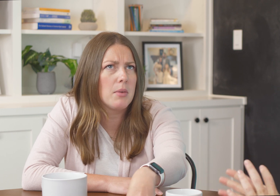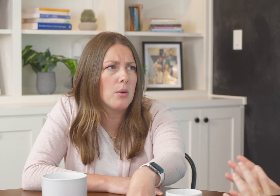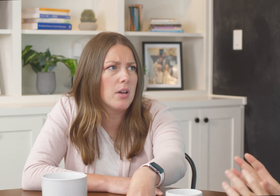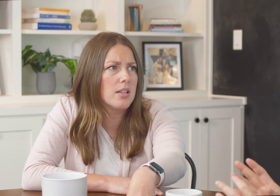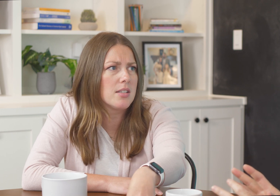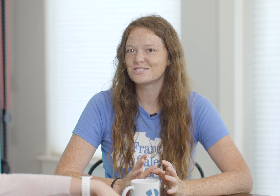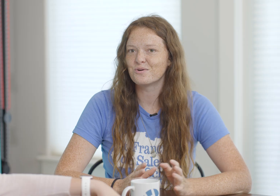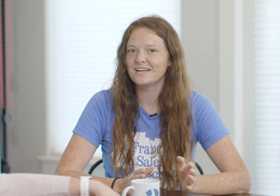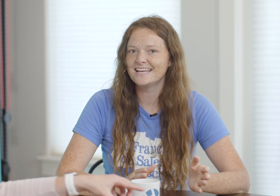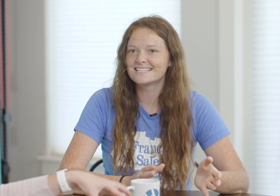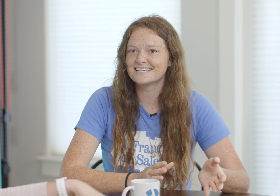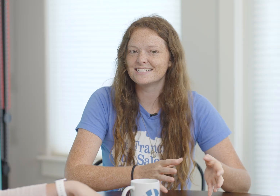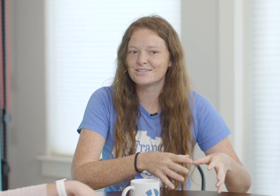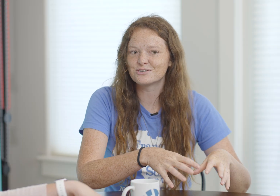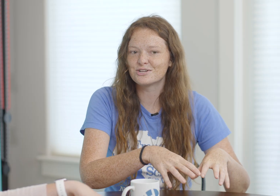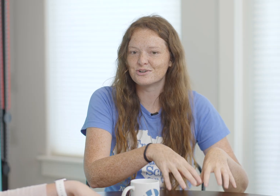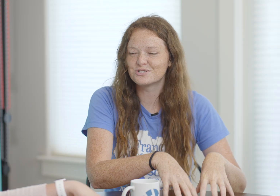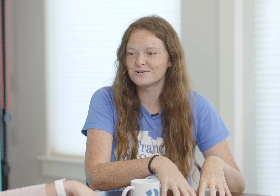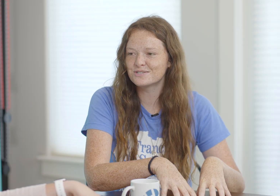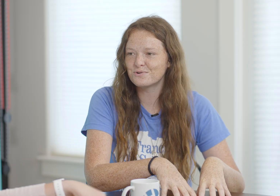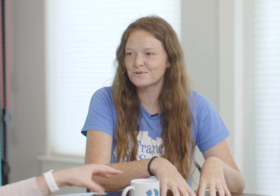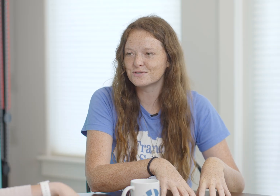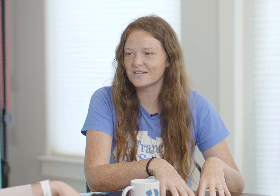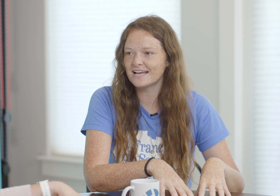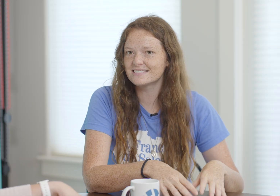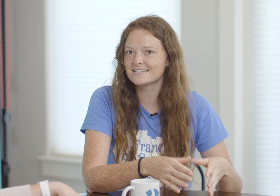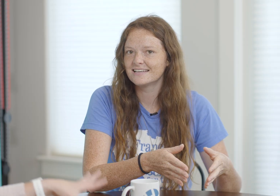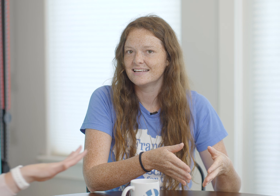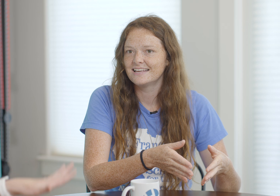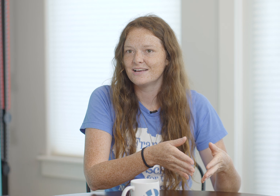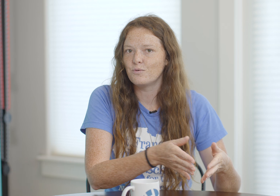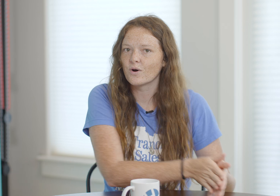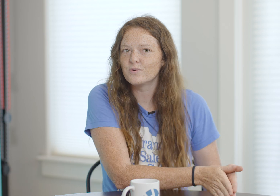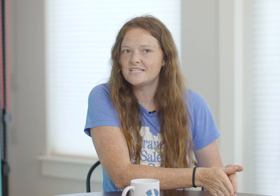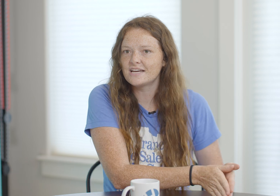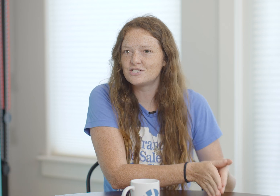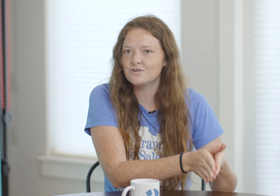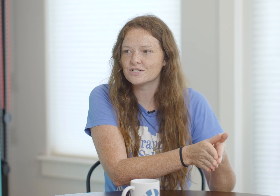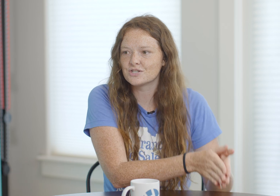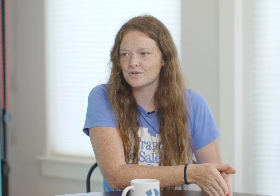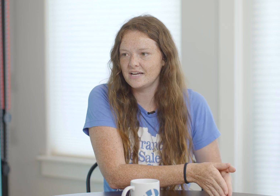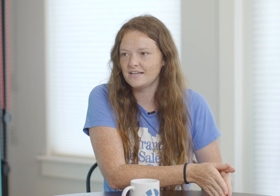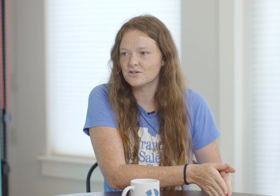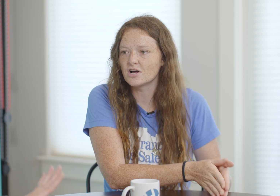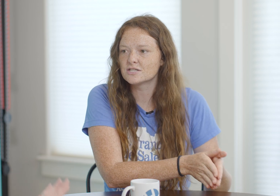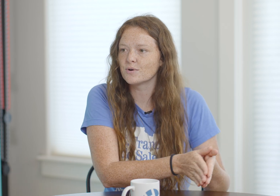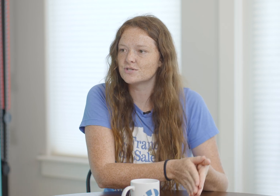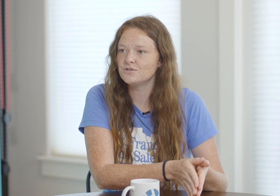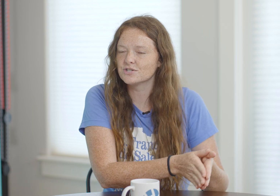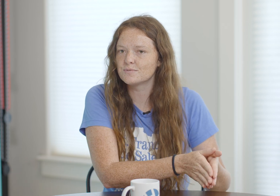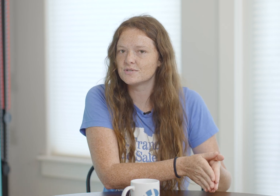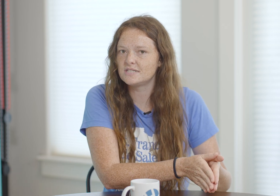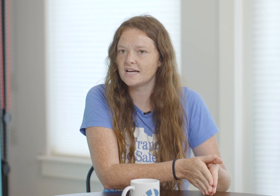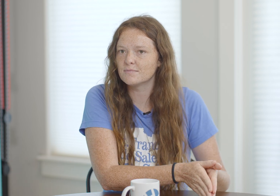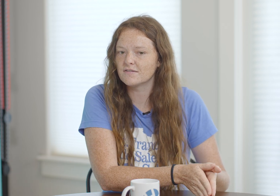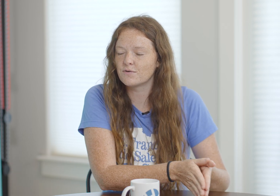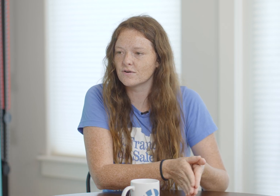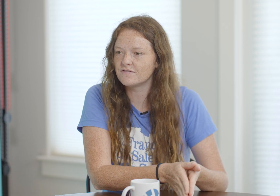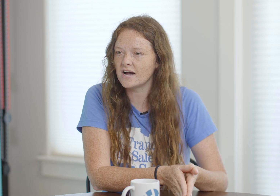It was so it's there's a nursery school. So that school where we take students three you're not supposed to, you're supposed to take them at four or five.